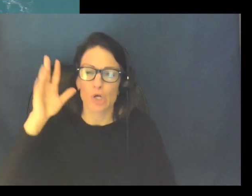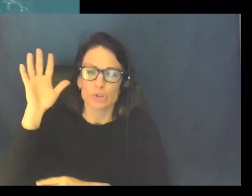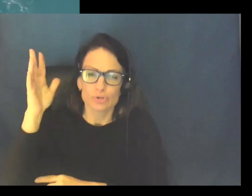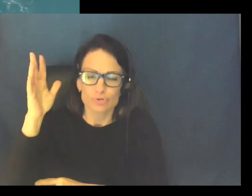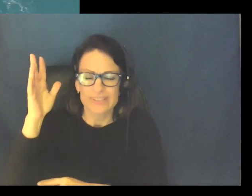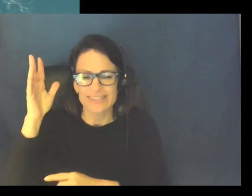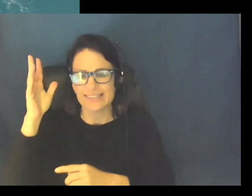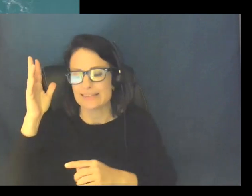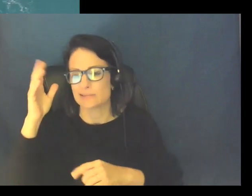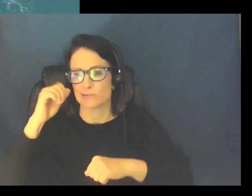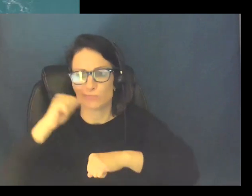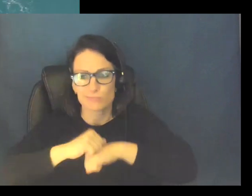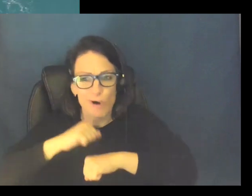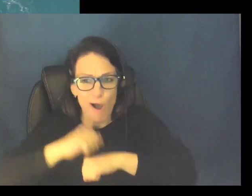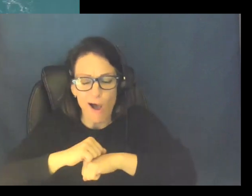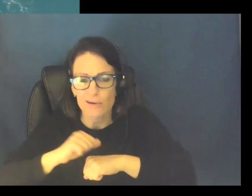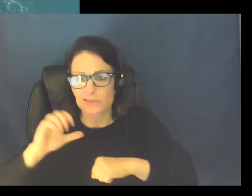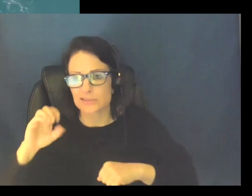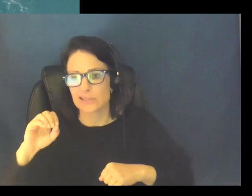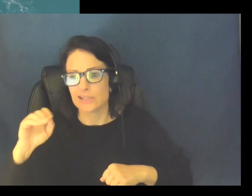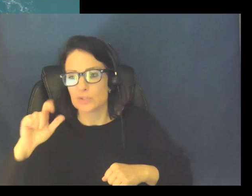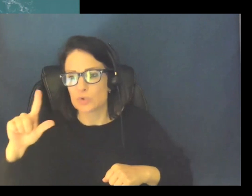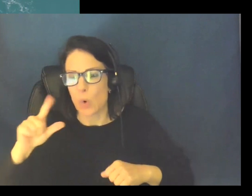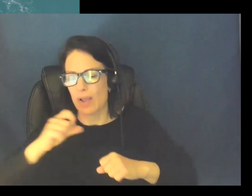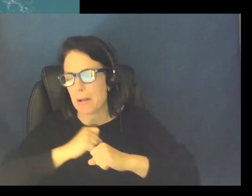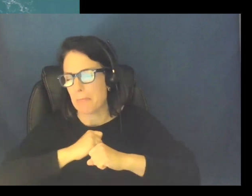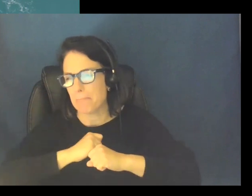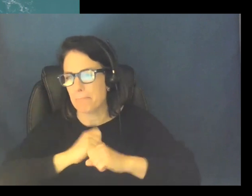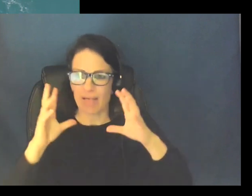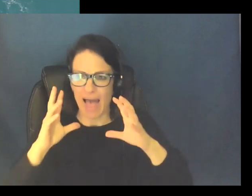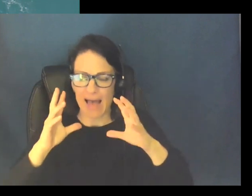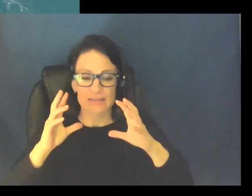Betty Krekorian. : Can you hear me?